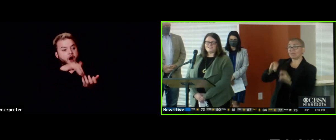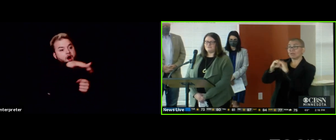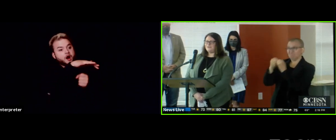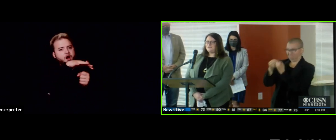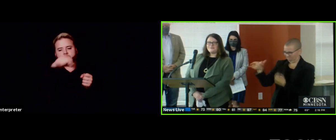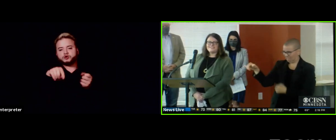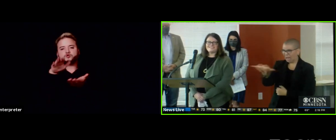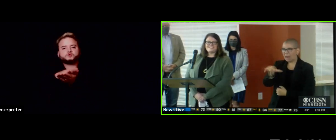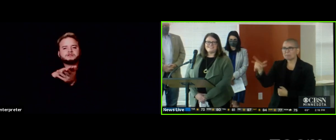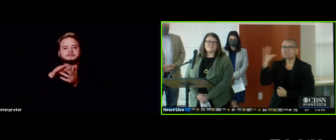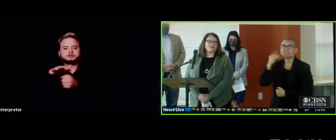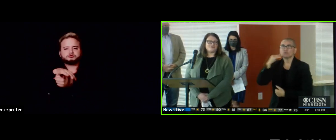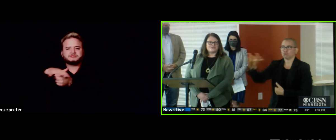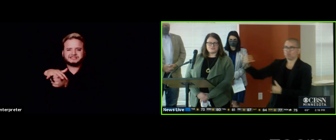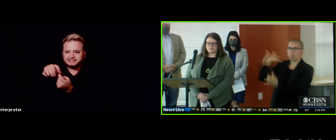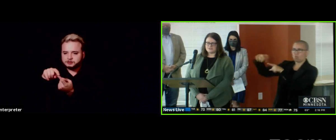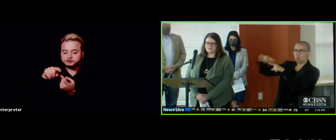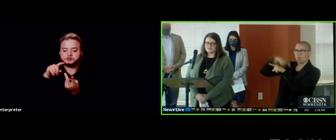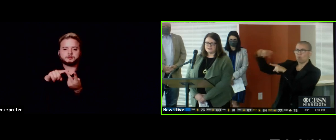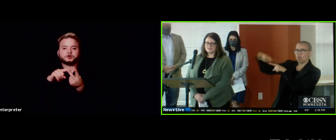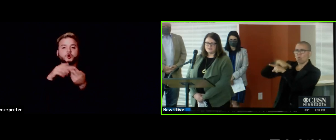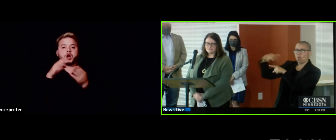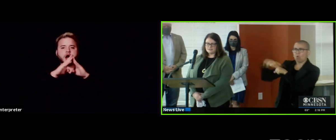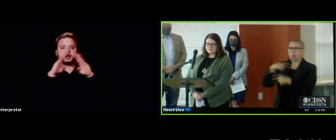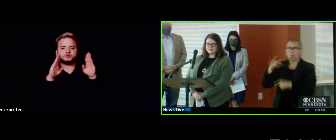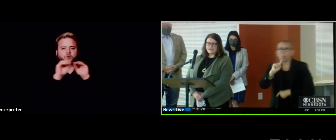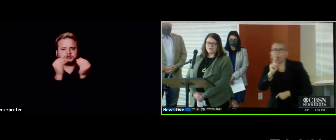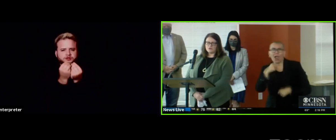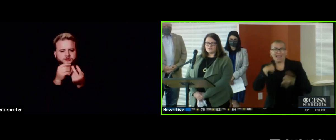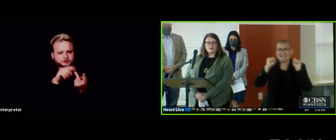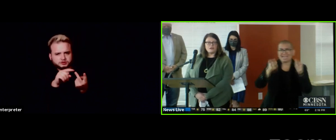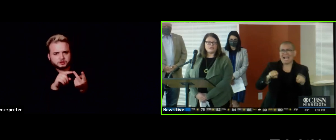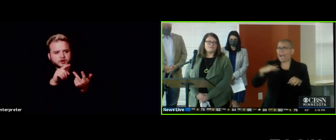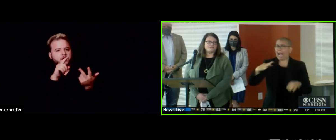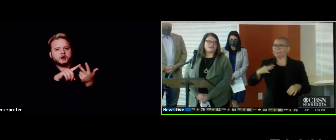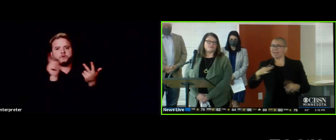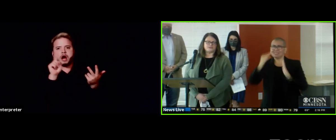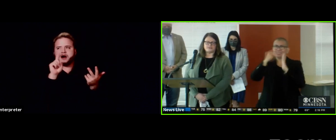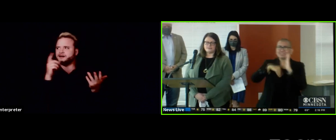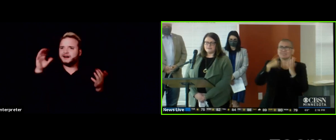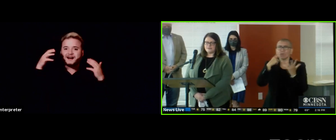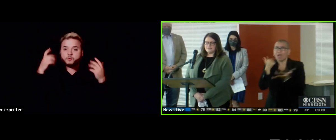of assistance, where are the resources and we're also hearing from landlords including